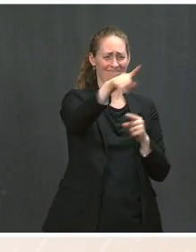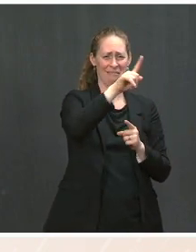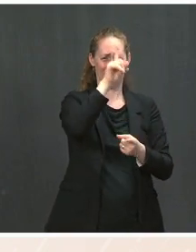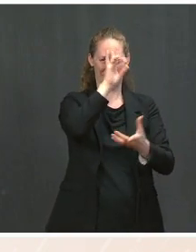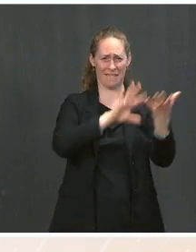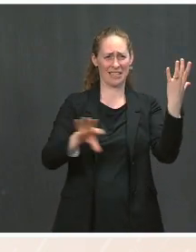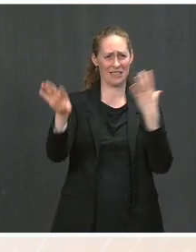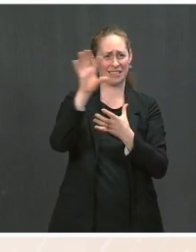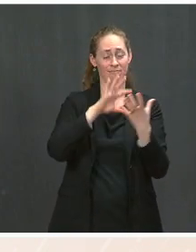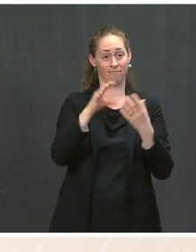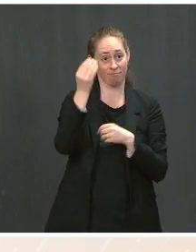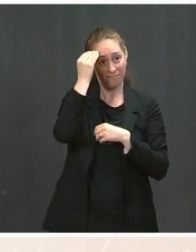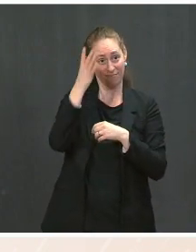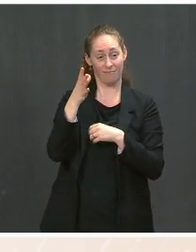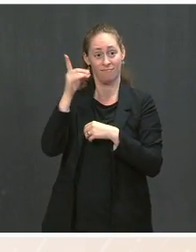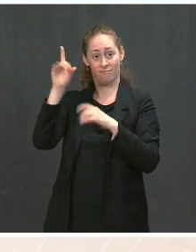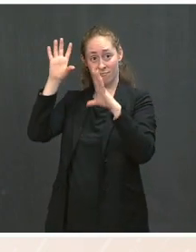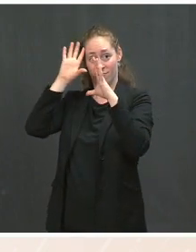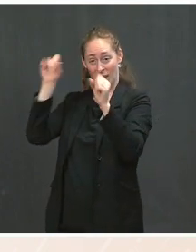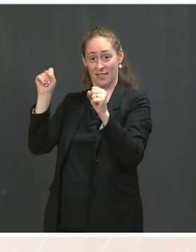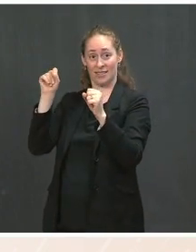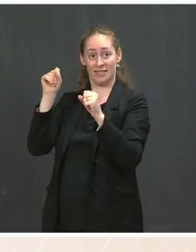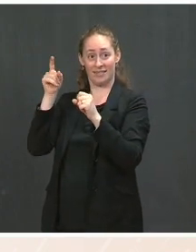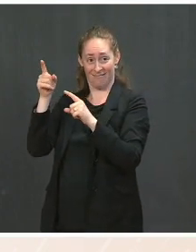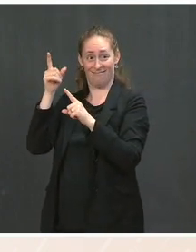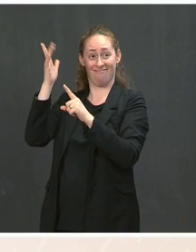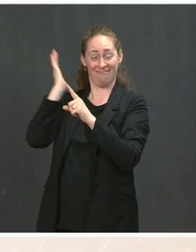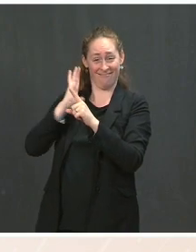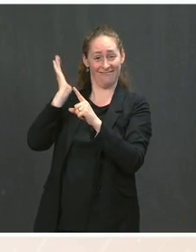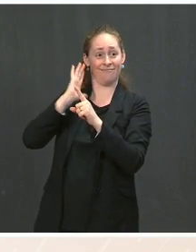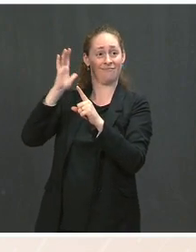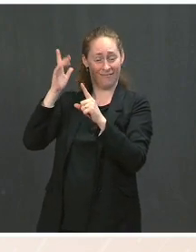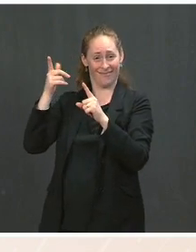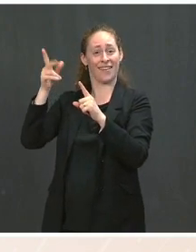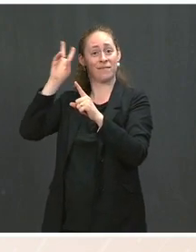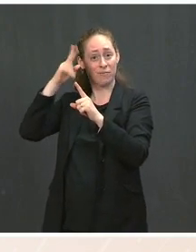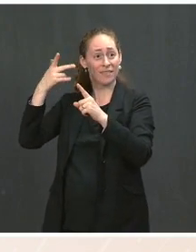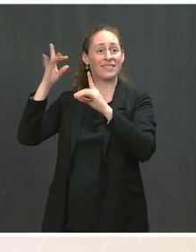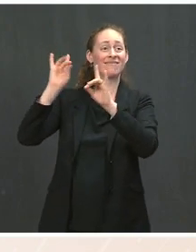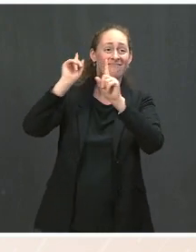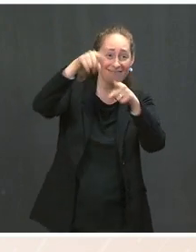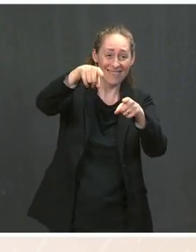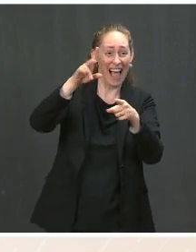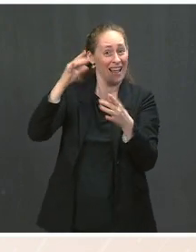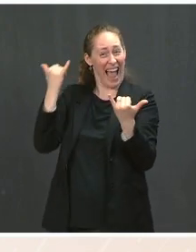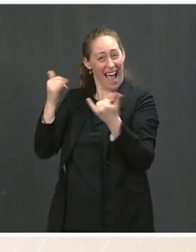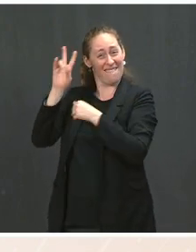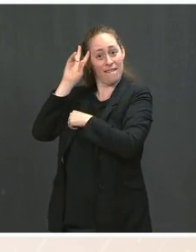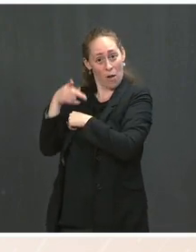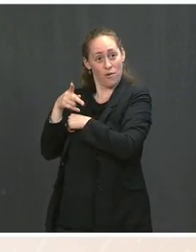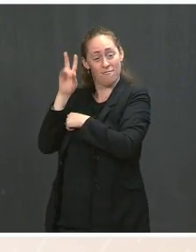he ran point on the Northern Triangle when he was Vice President, and that's obviously a role that is focused on diplomacy.